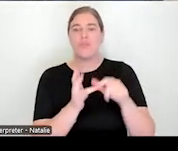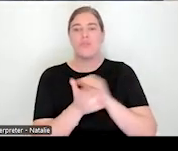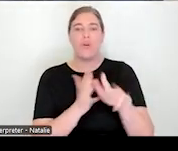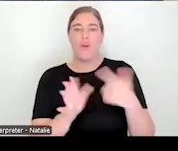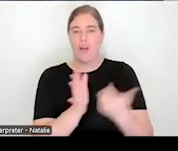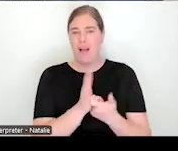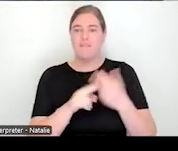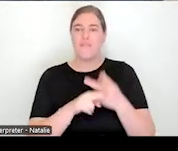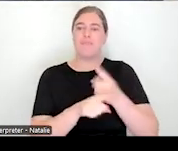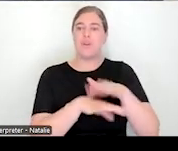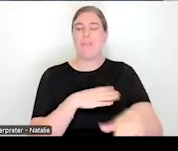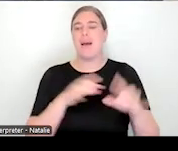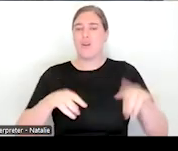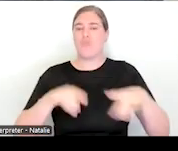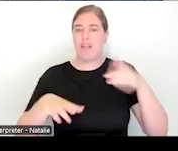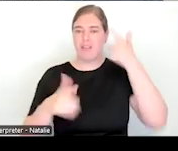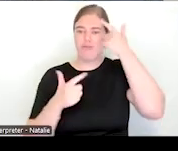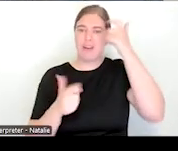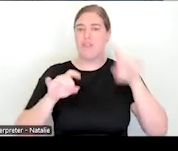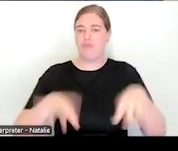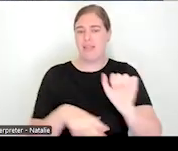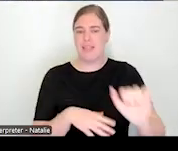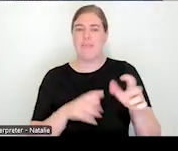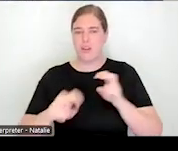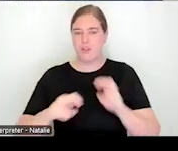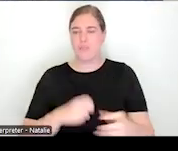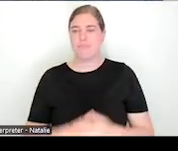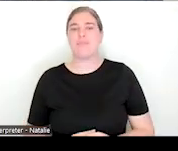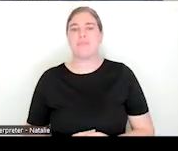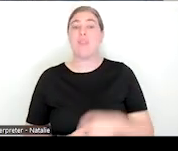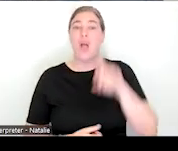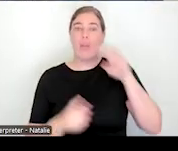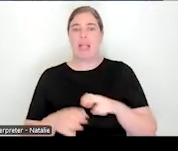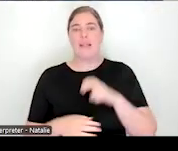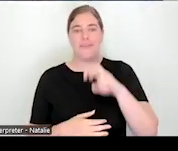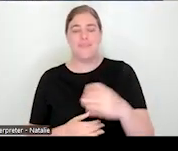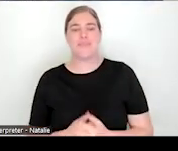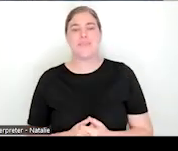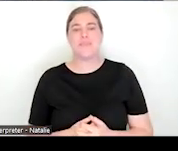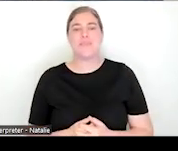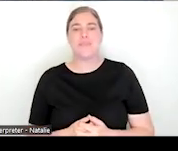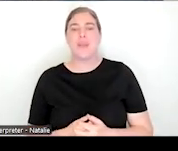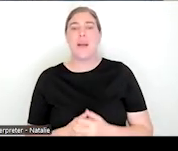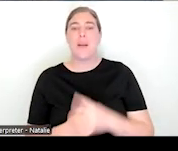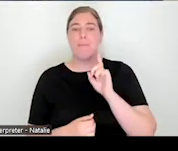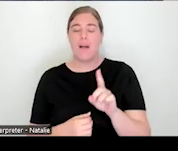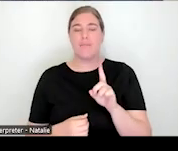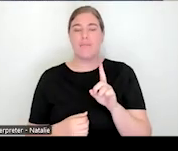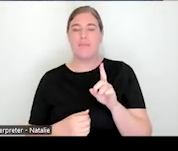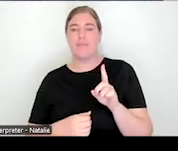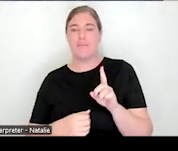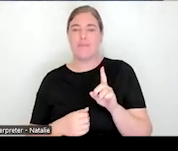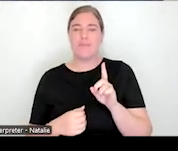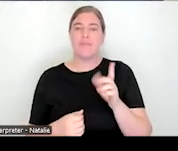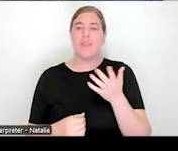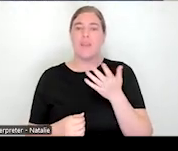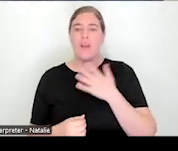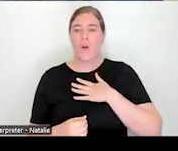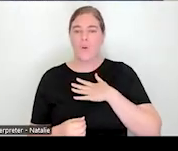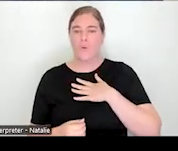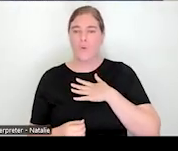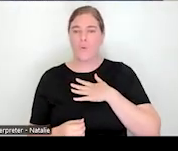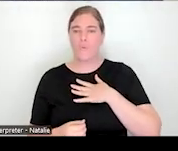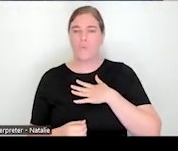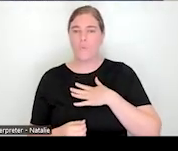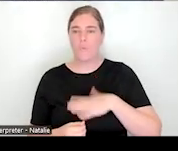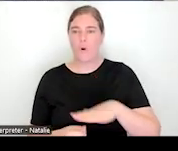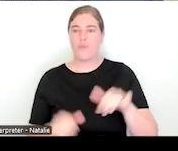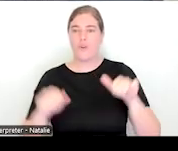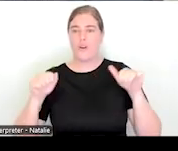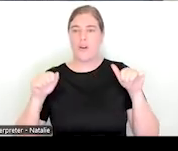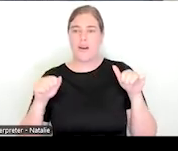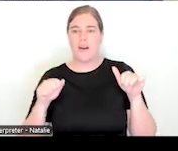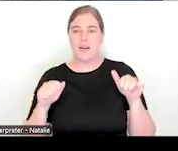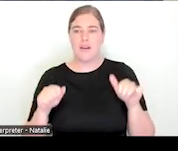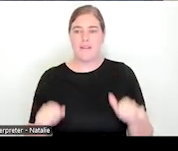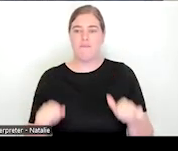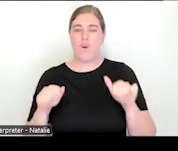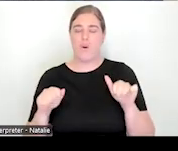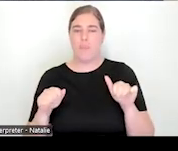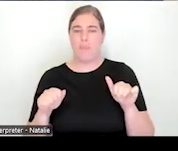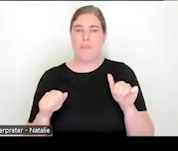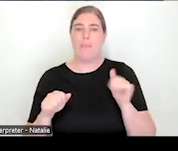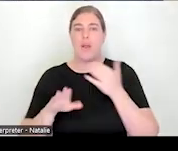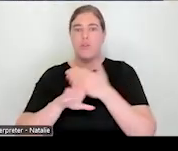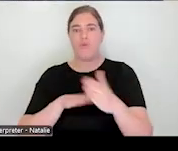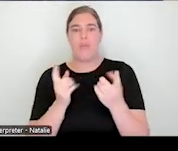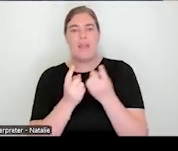I just want to confirm an exciting uplift to our current arts and disability initiative,